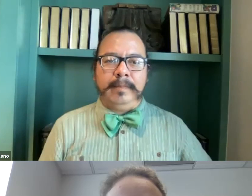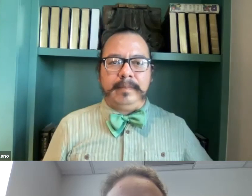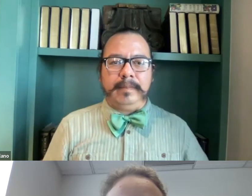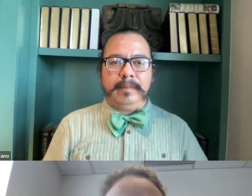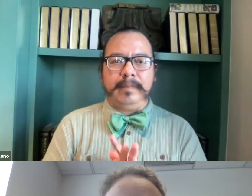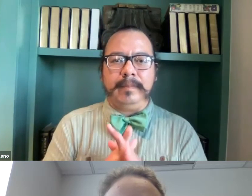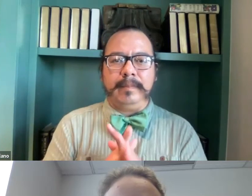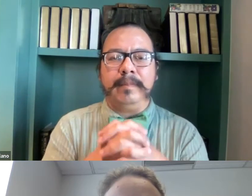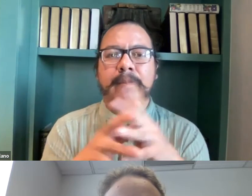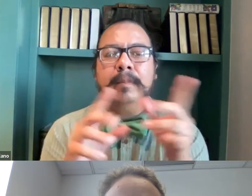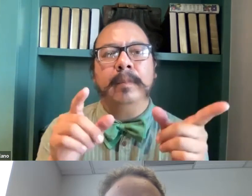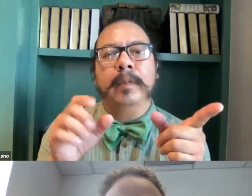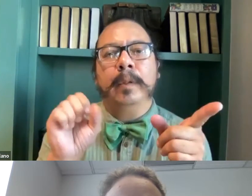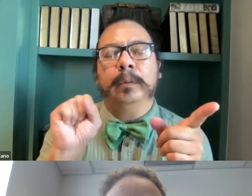Sign Language Interpreter | Paola Morales del Castillo, they: Okay, thank you. That was very interpret.